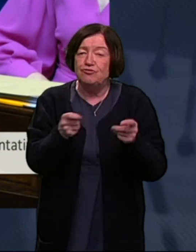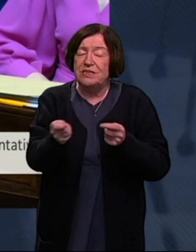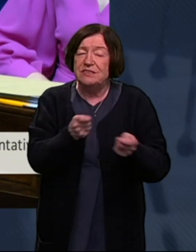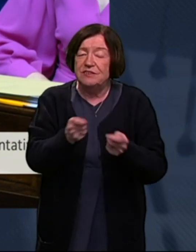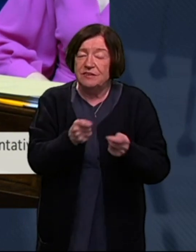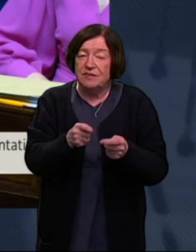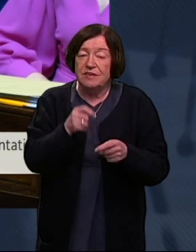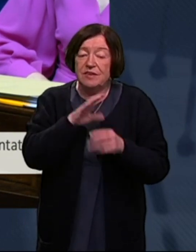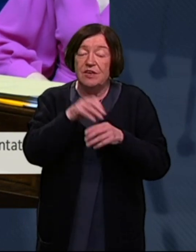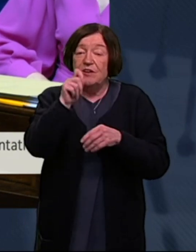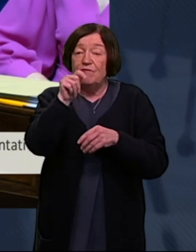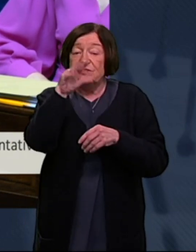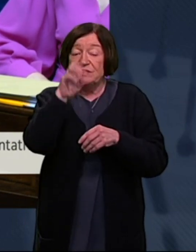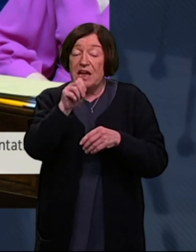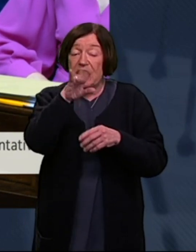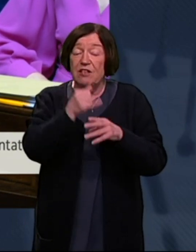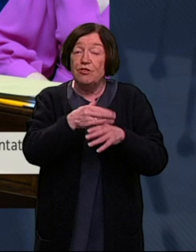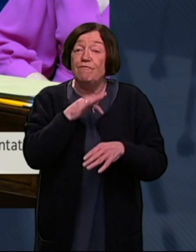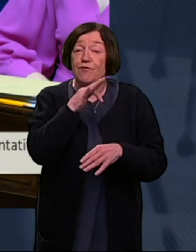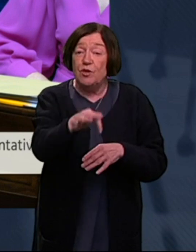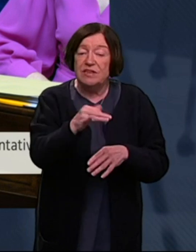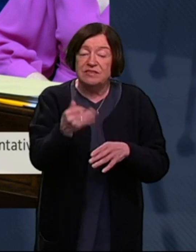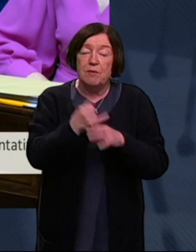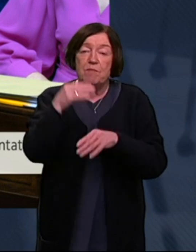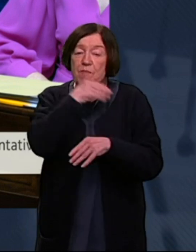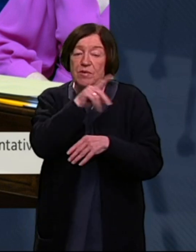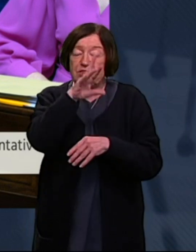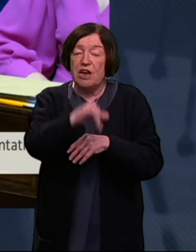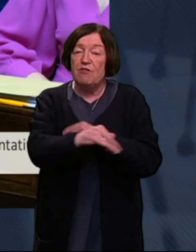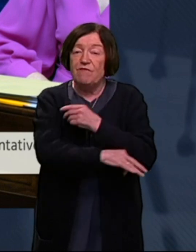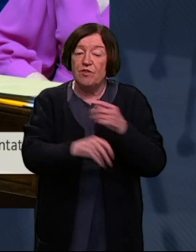For sustainable dairy into the future, it is vital that dairy farmers continue to ensure